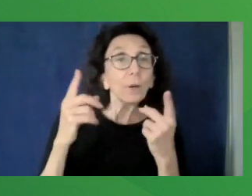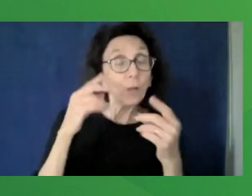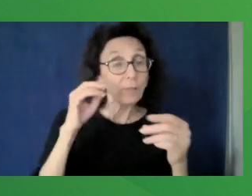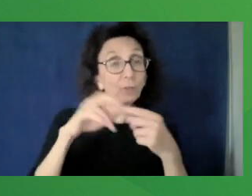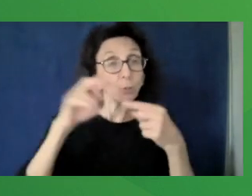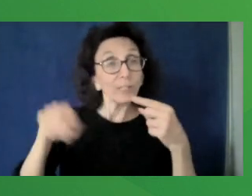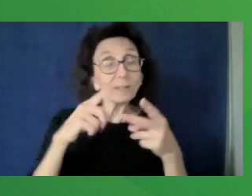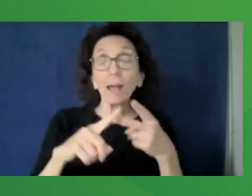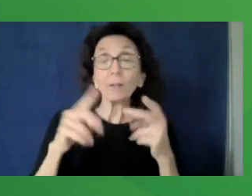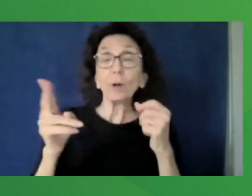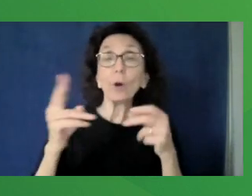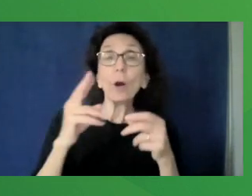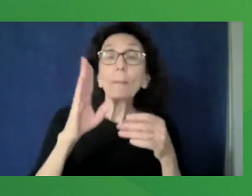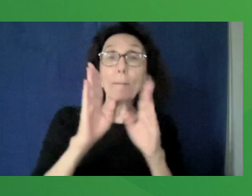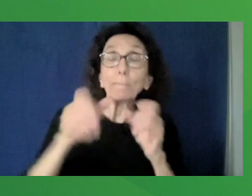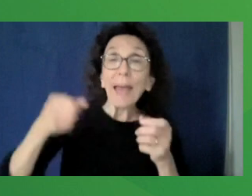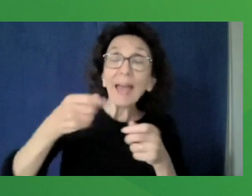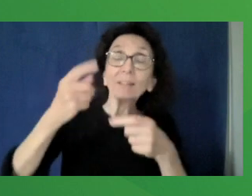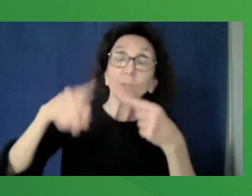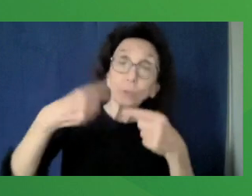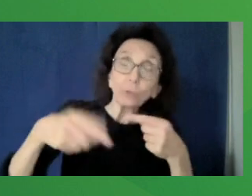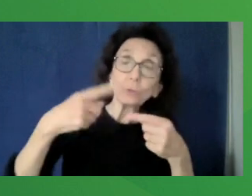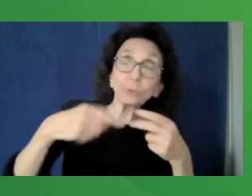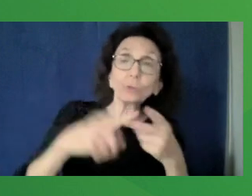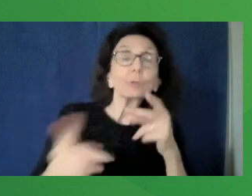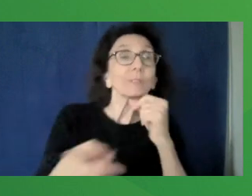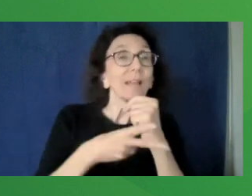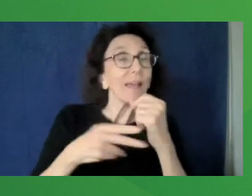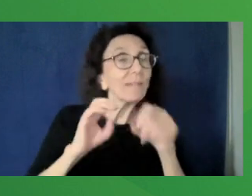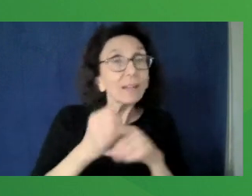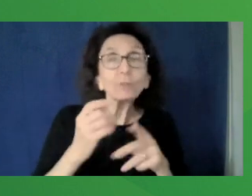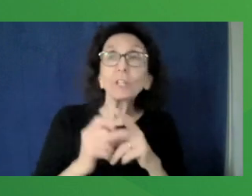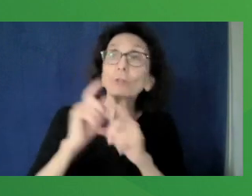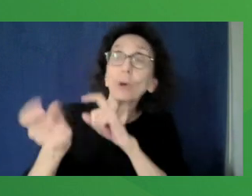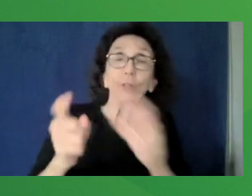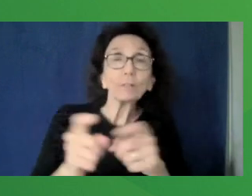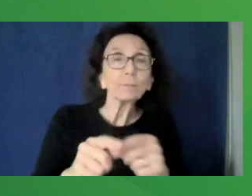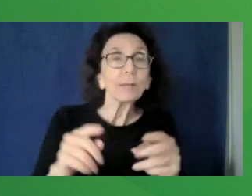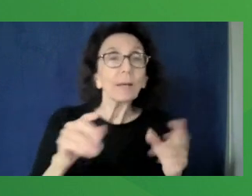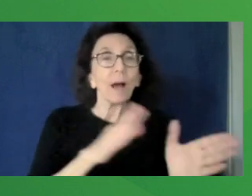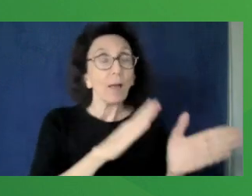saving energy, and donating. On our right, we have reduce, reuse and recycle. Keep the earth clean